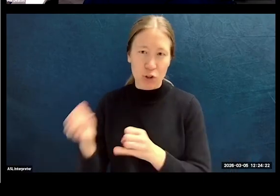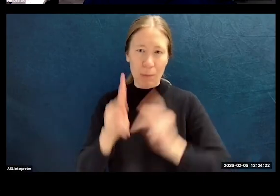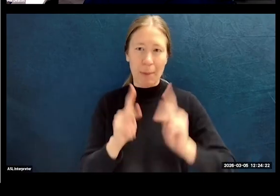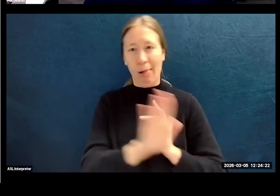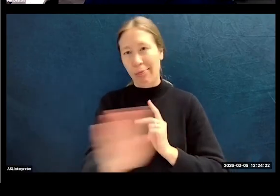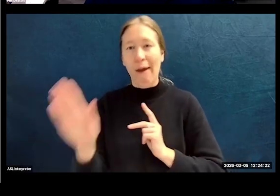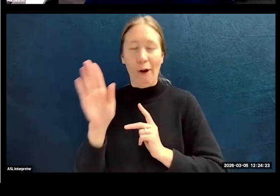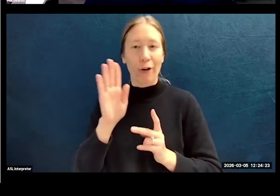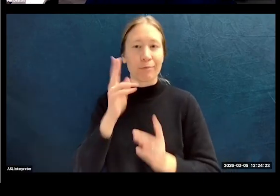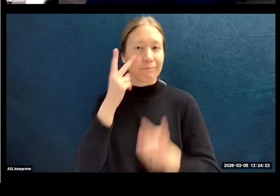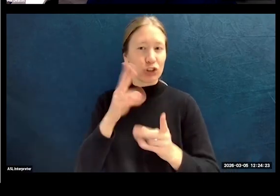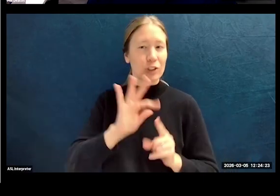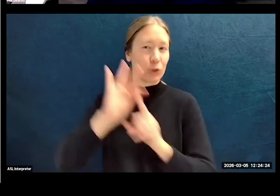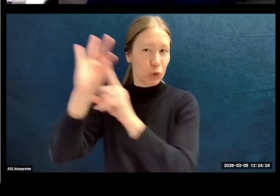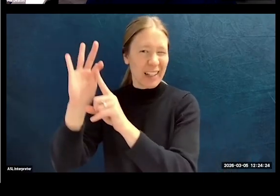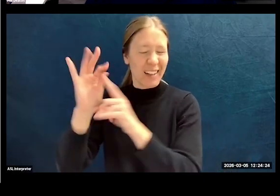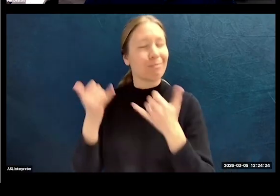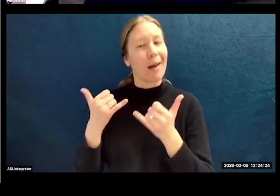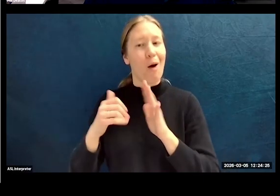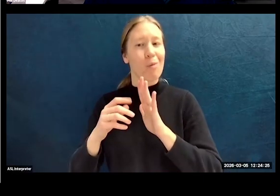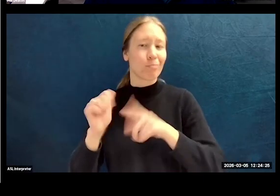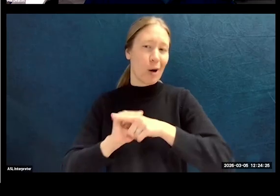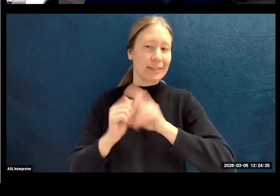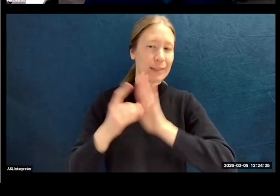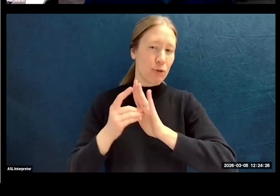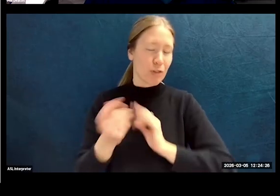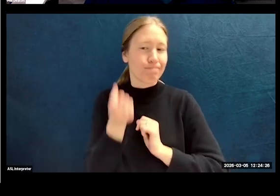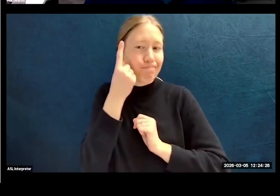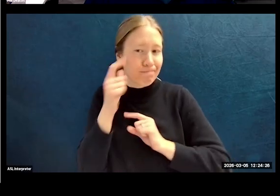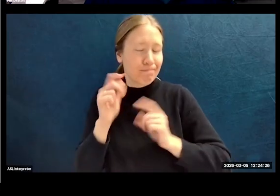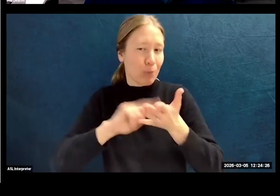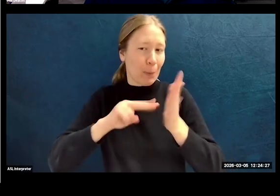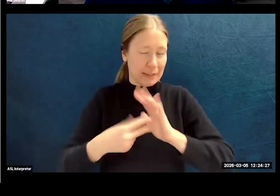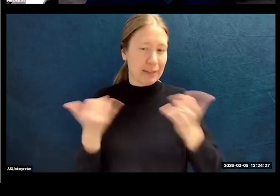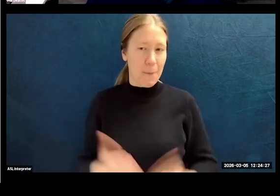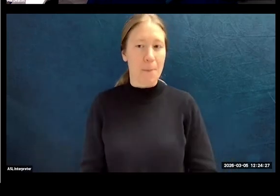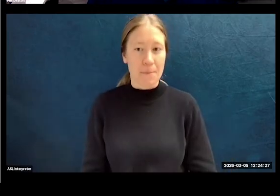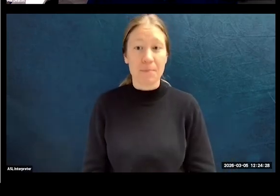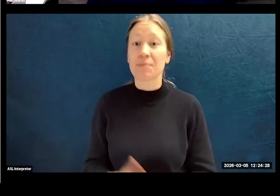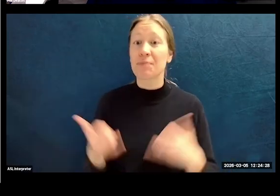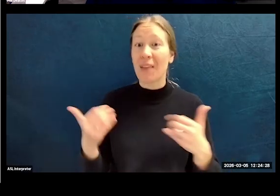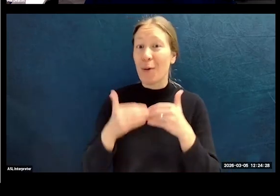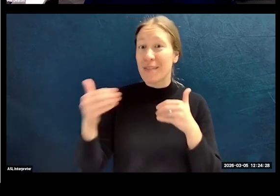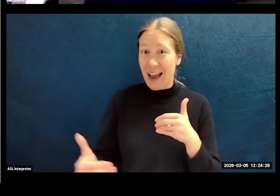but these are used for demonstration purposes. So, if you go to the next version, we actually are showing